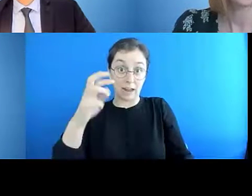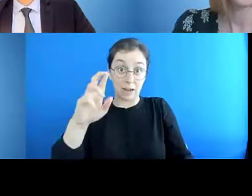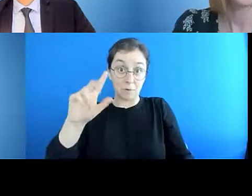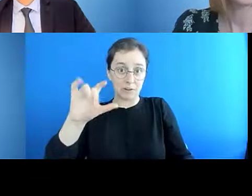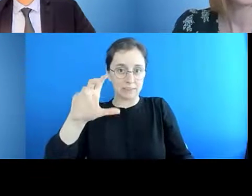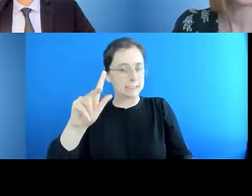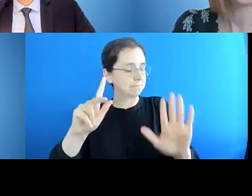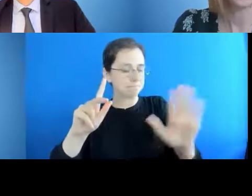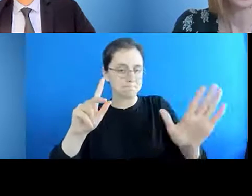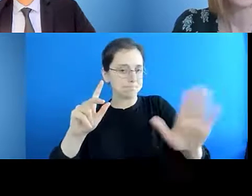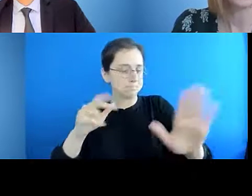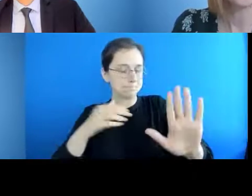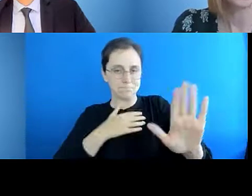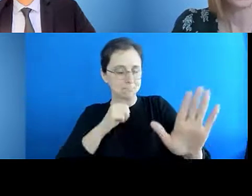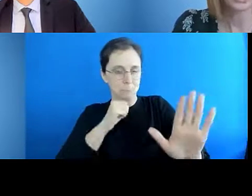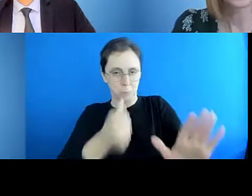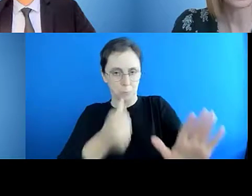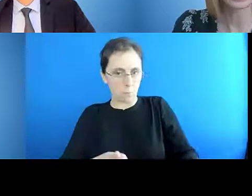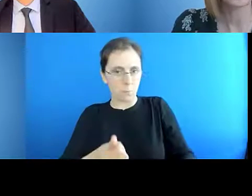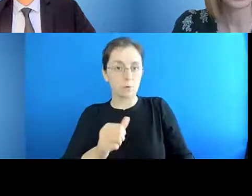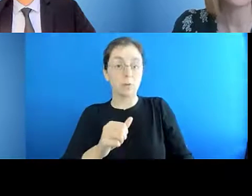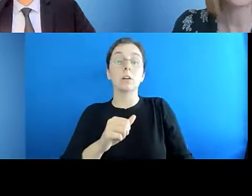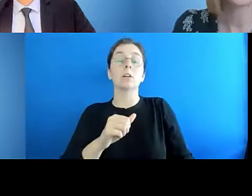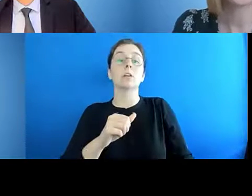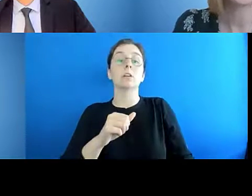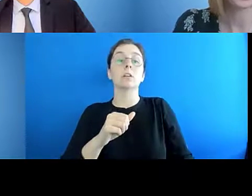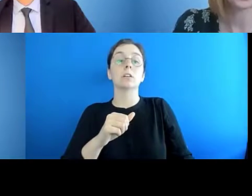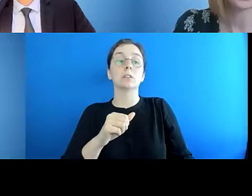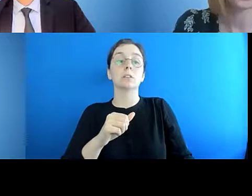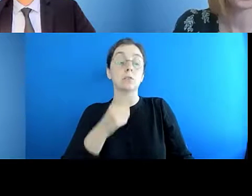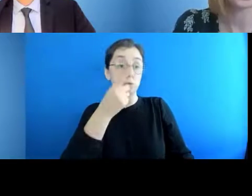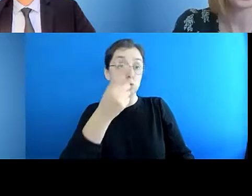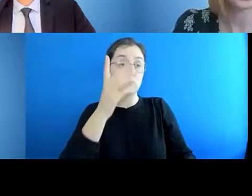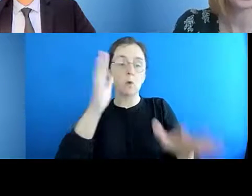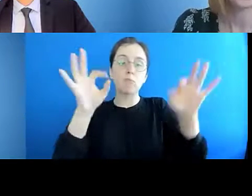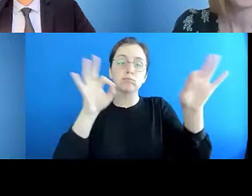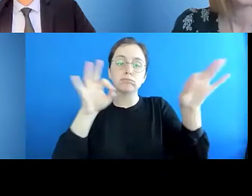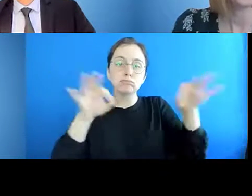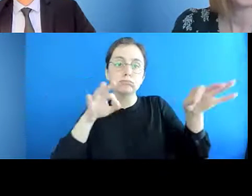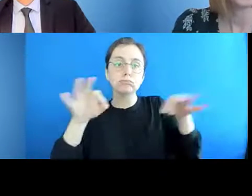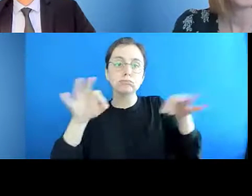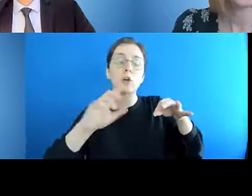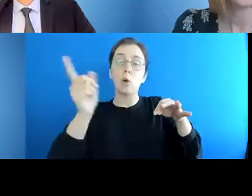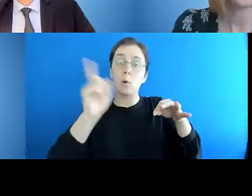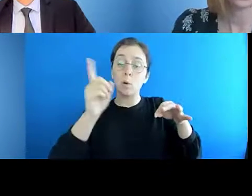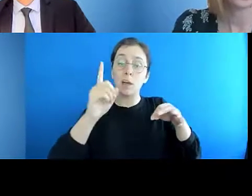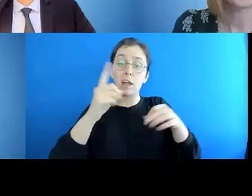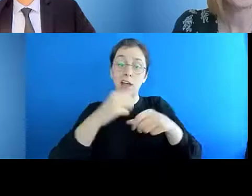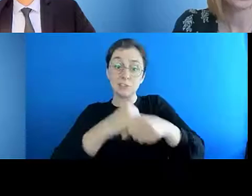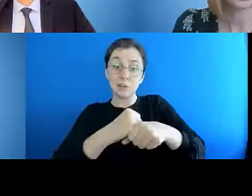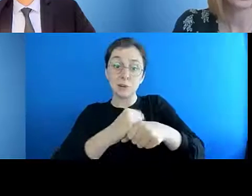Where you'll more likely be telling us about what you've generated and where it's shared would be the RPPR.